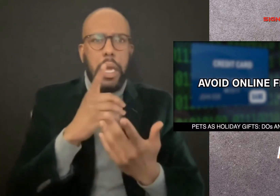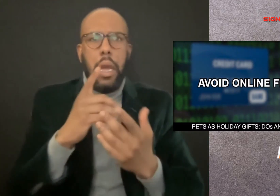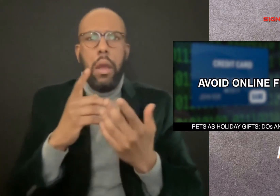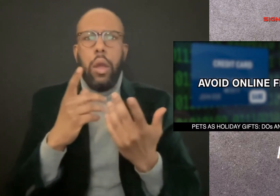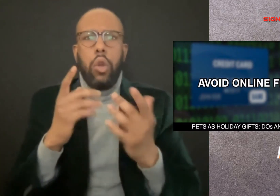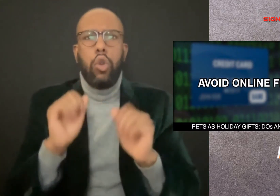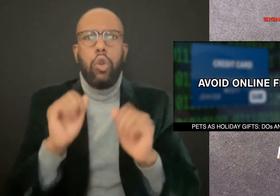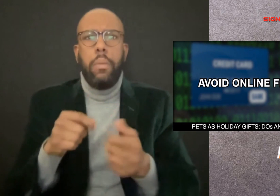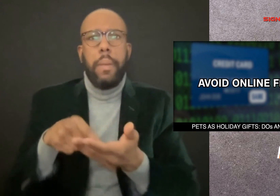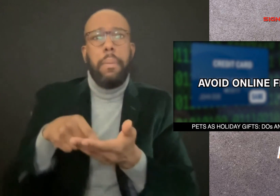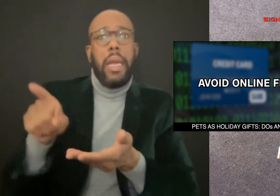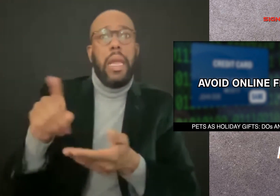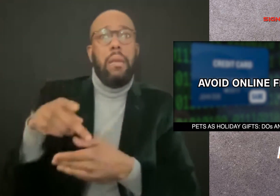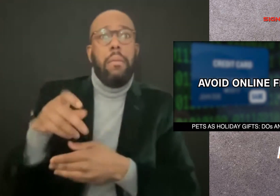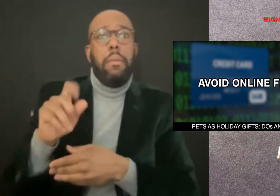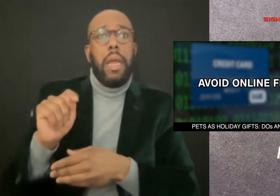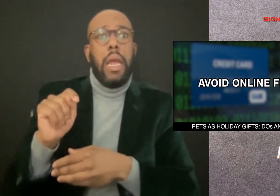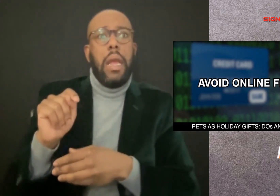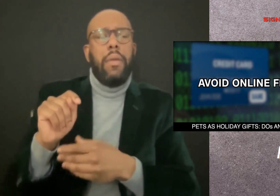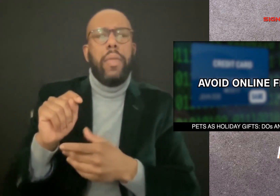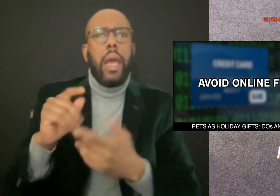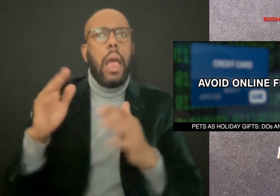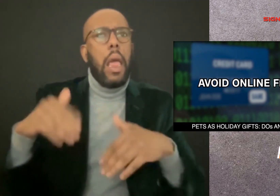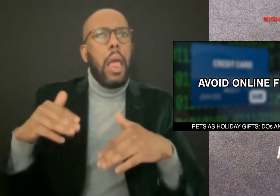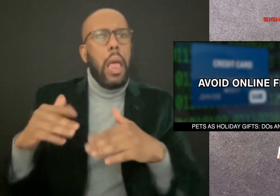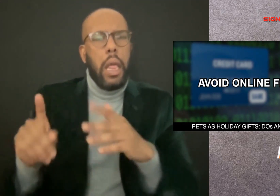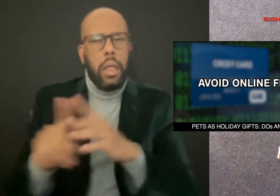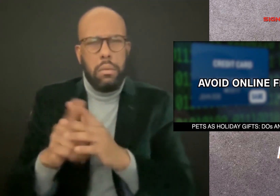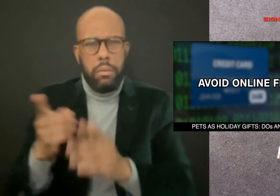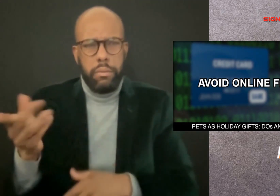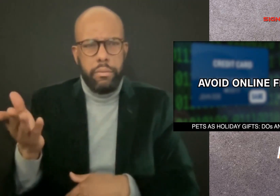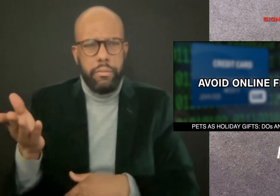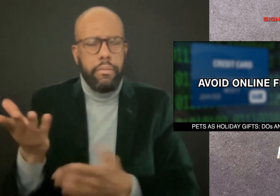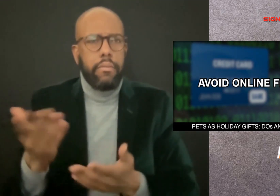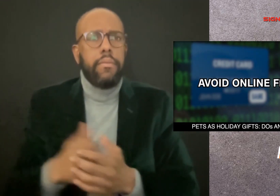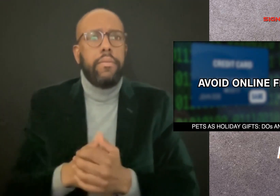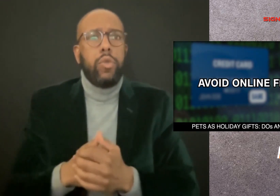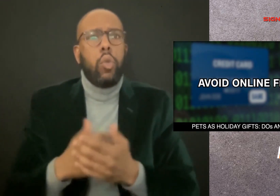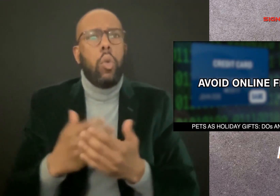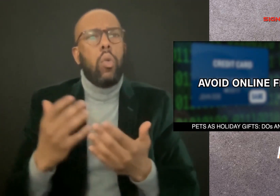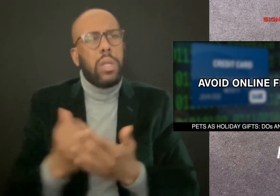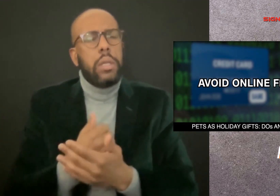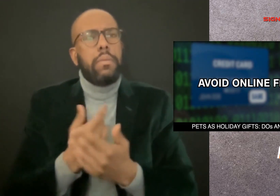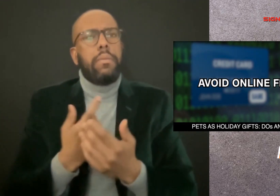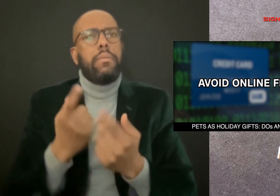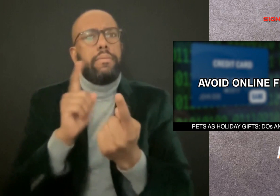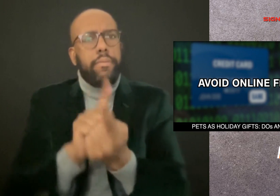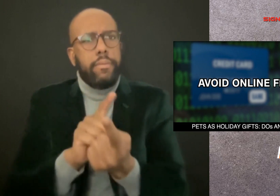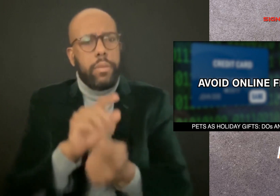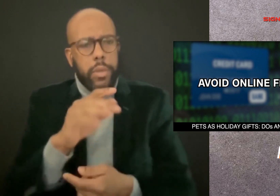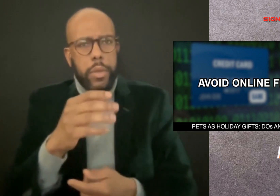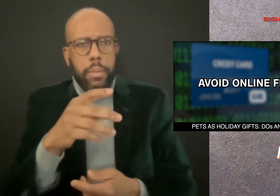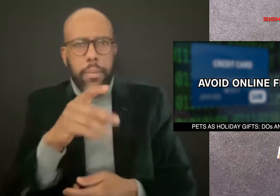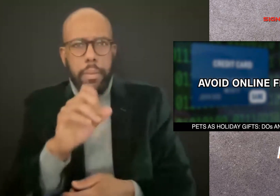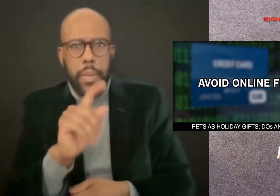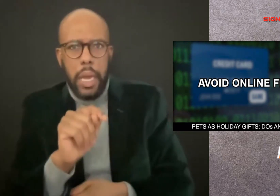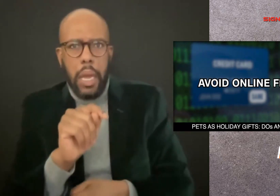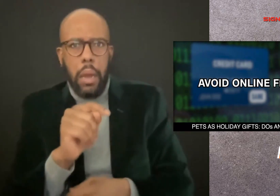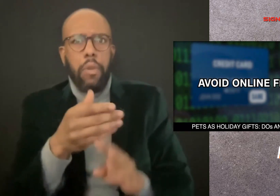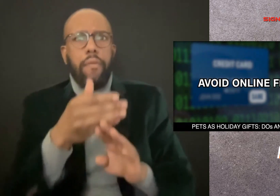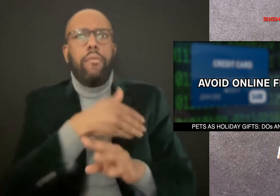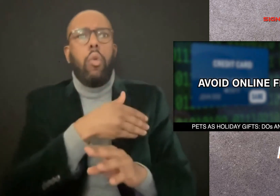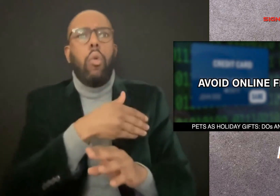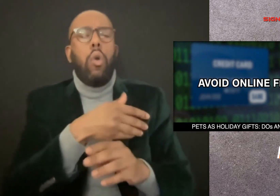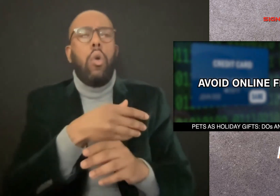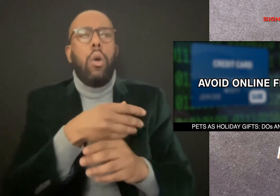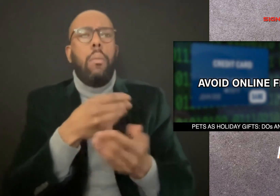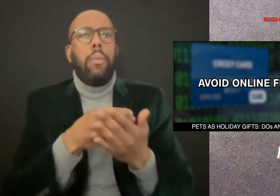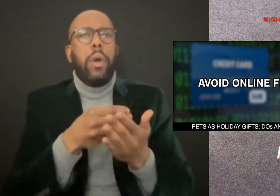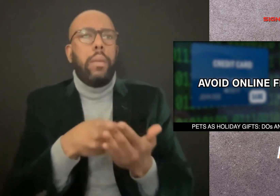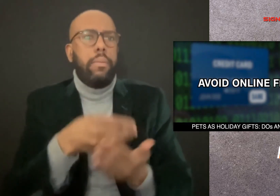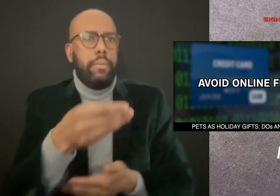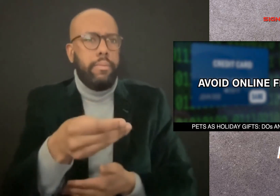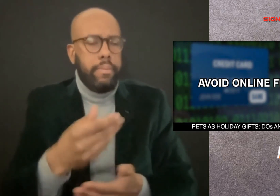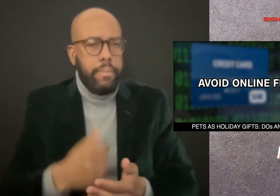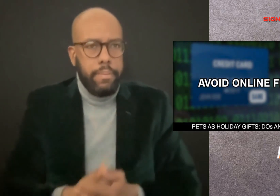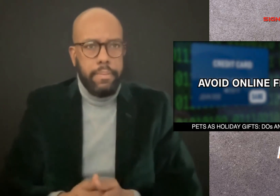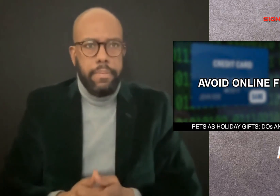a pet that doesn't exist so meet your new pet in person before exchanging any money